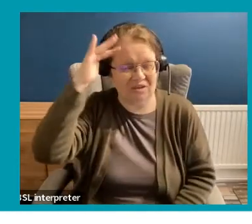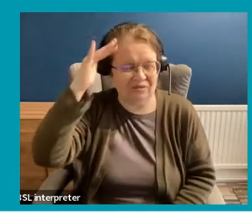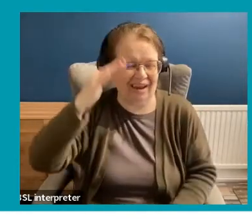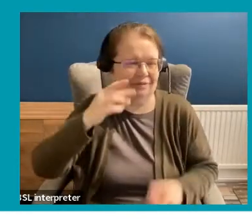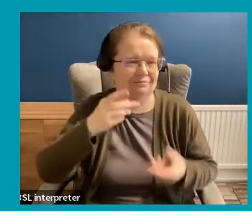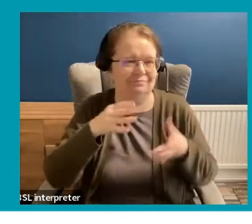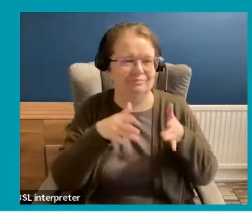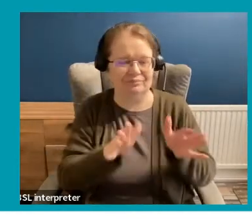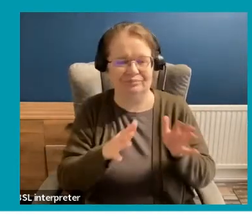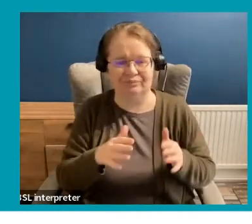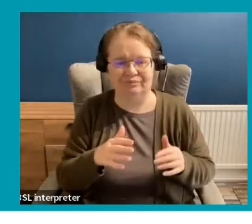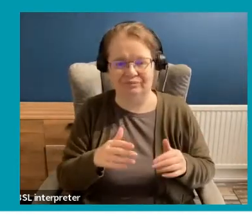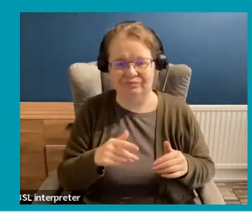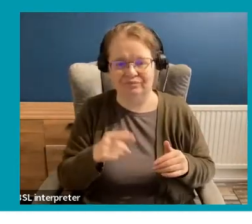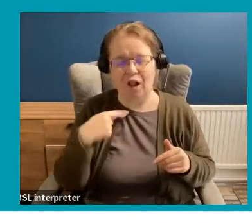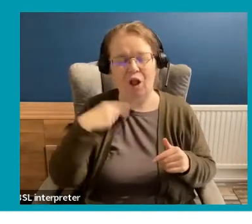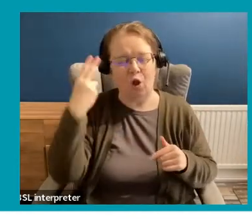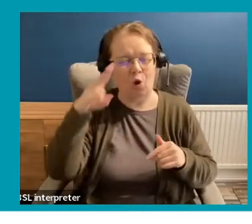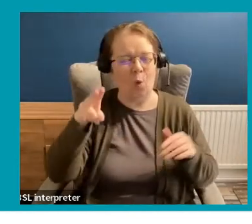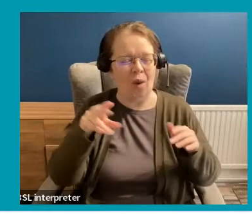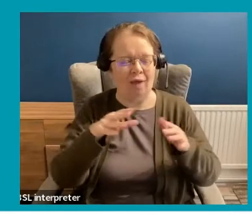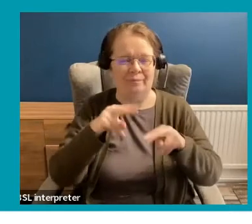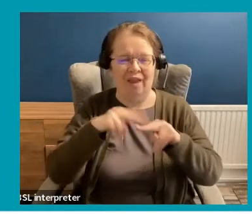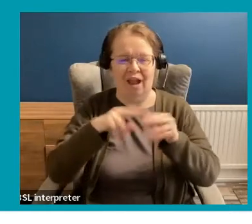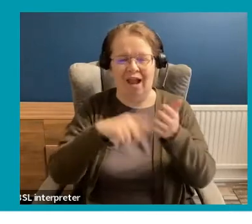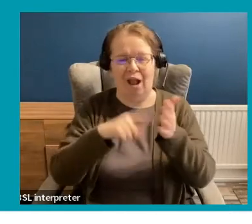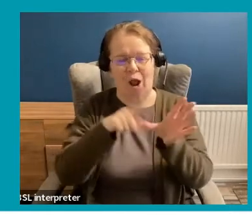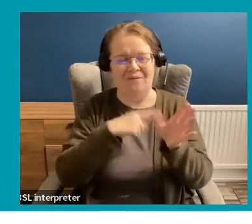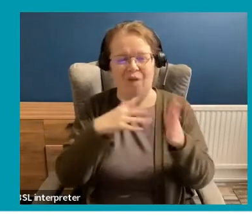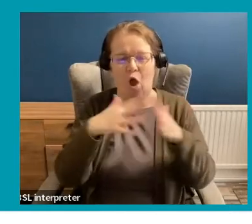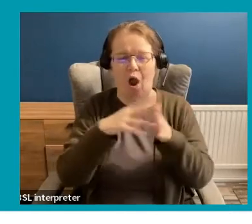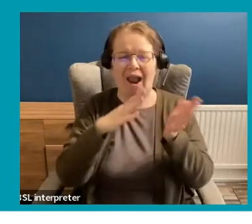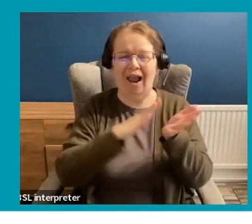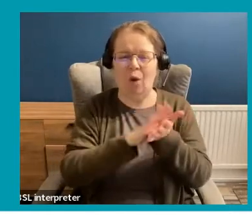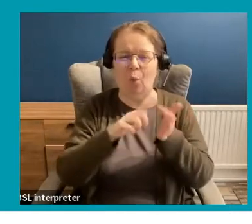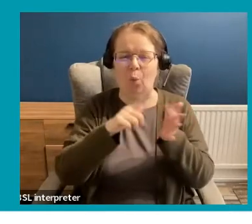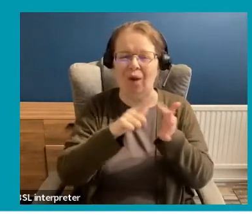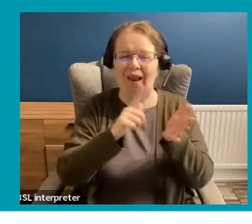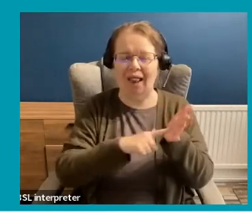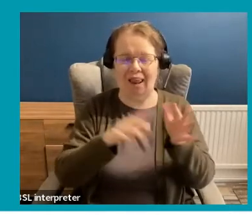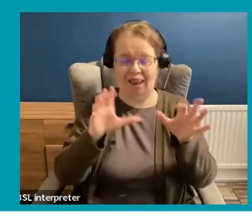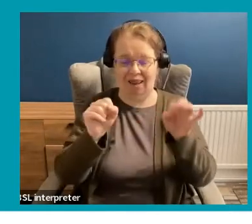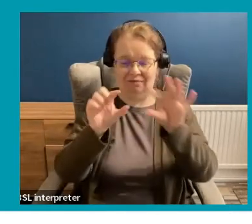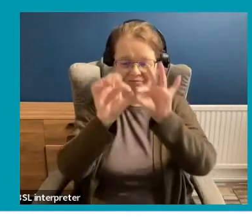I call it a flywheel but is basically three elements he says if you keep your